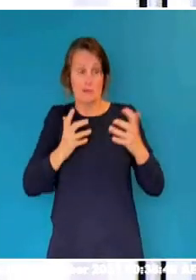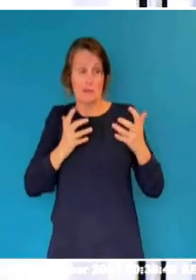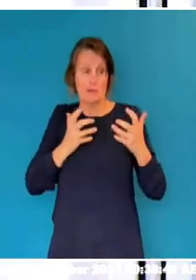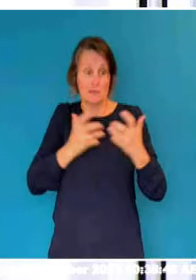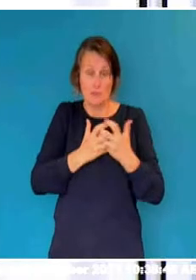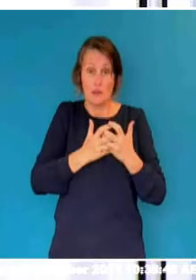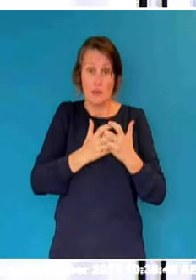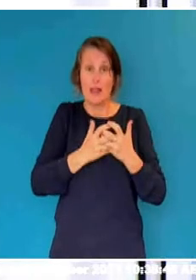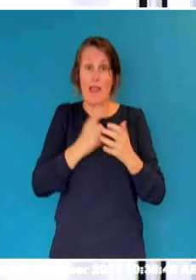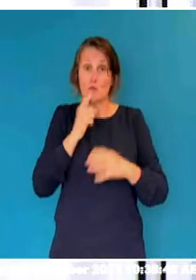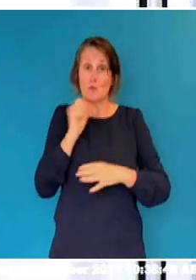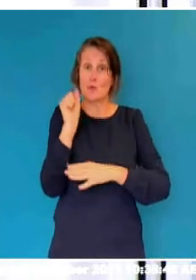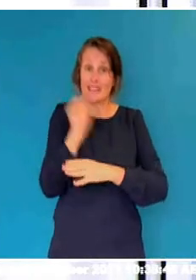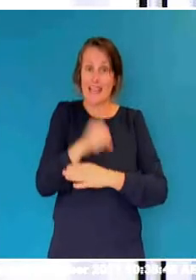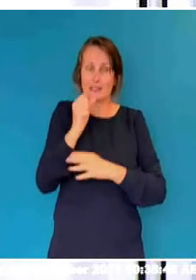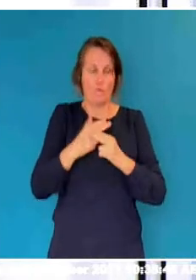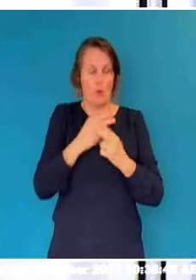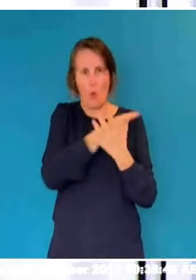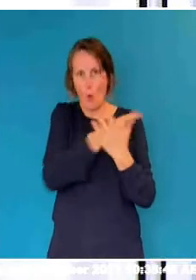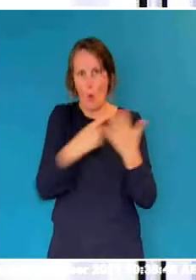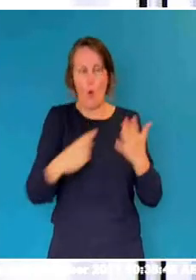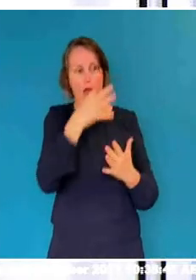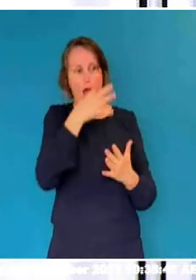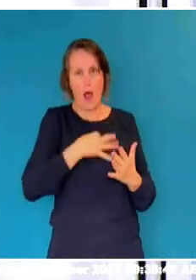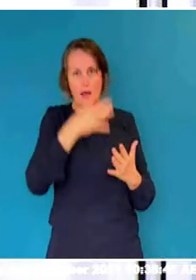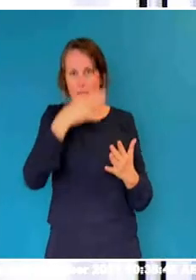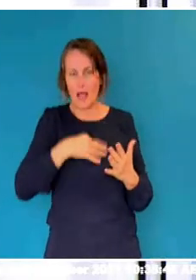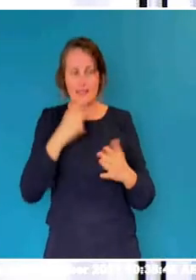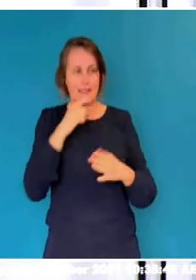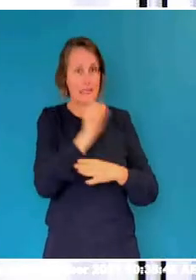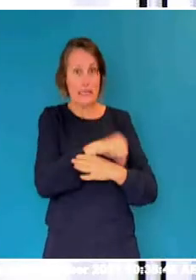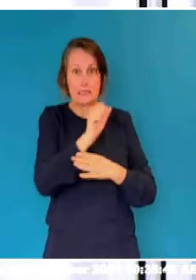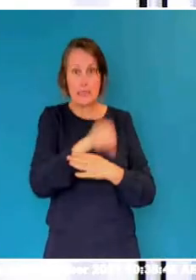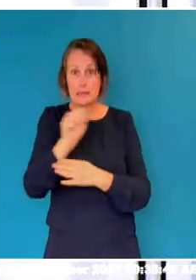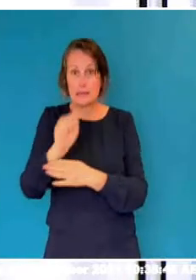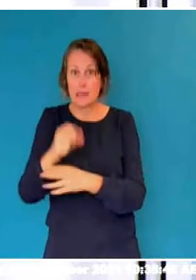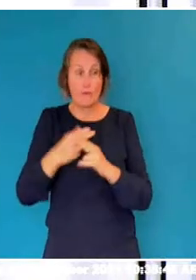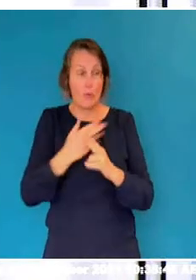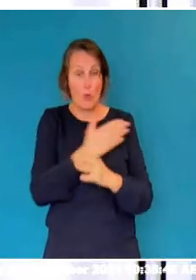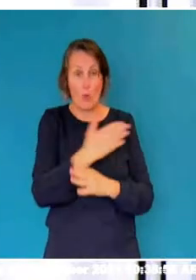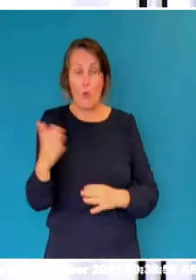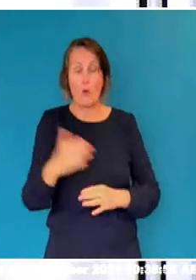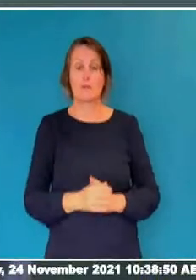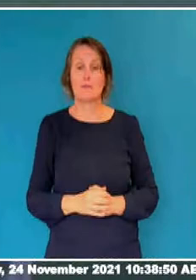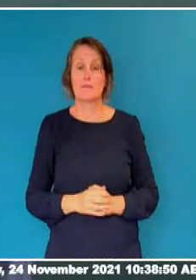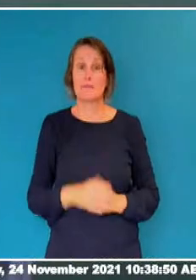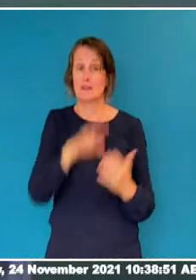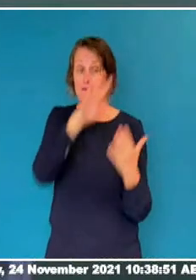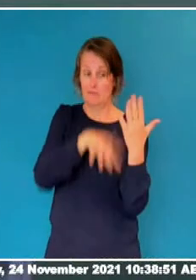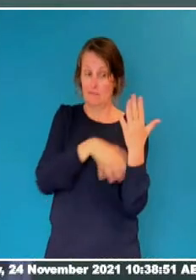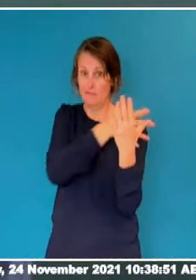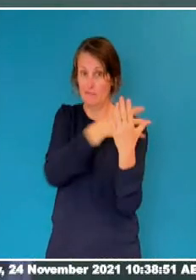What the spreadsheet provides is that everyone who we hired who